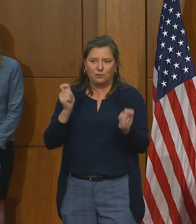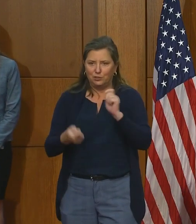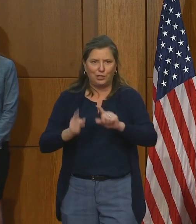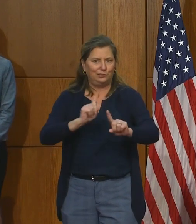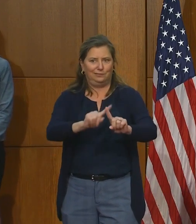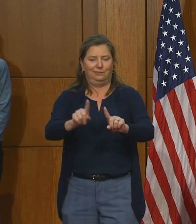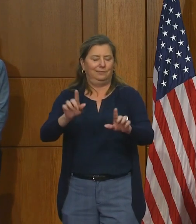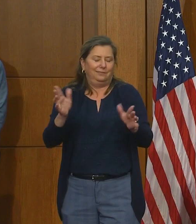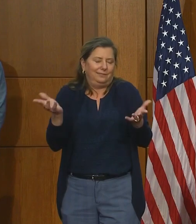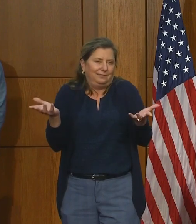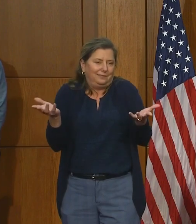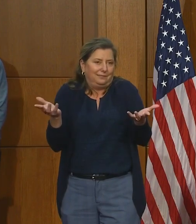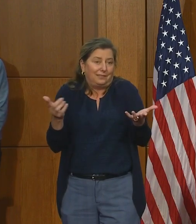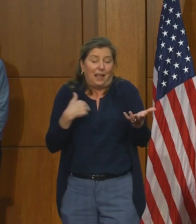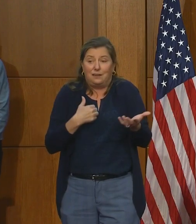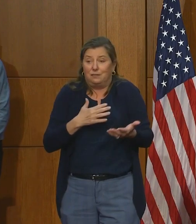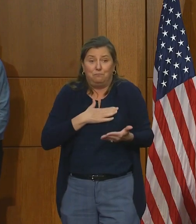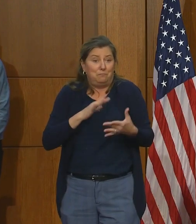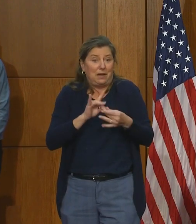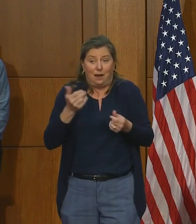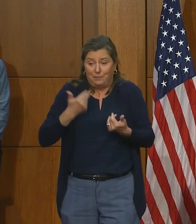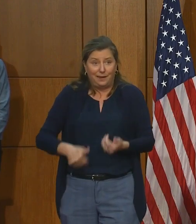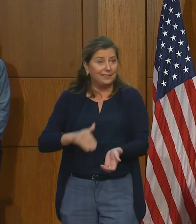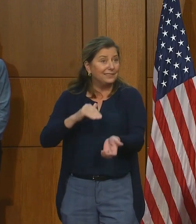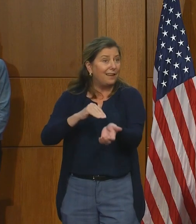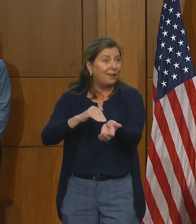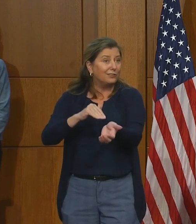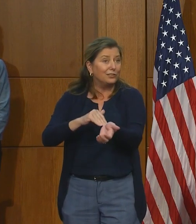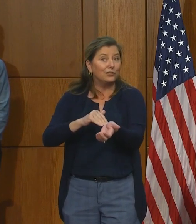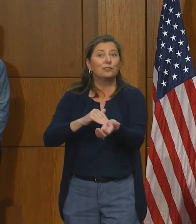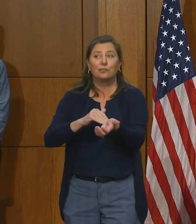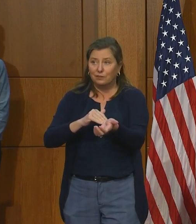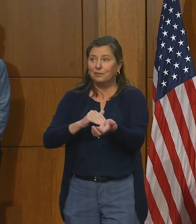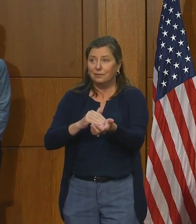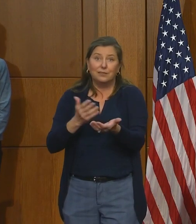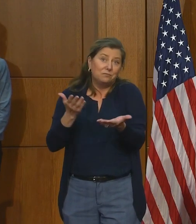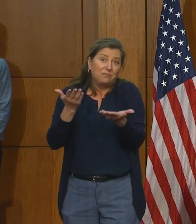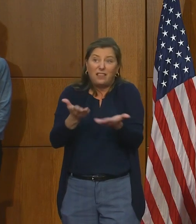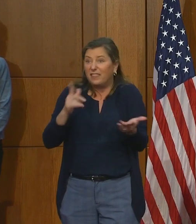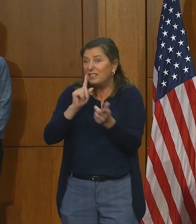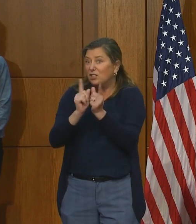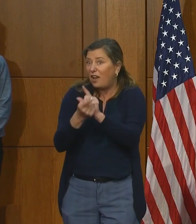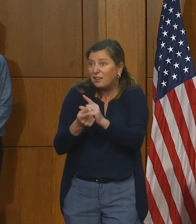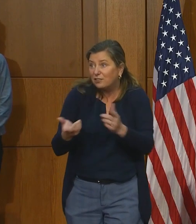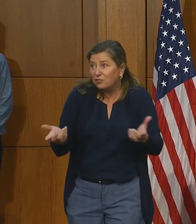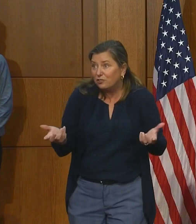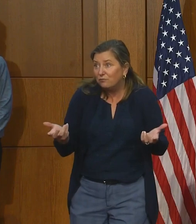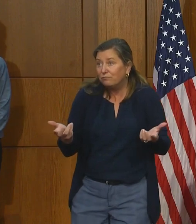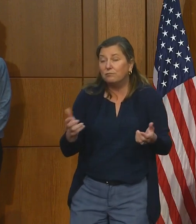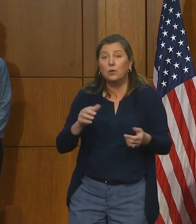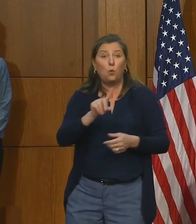WIPE AND IT CHANGES LITERALLY BY THE HOUR AND I'LL JUST OFFER